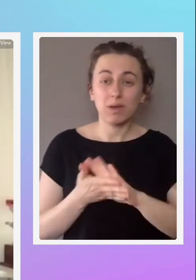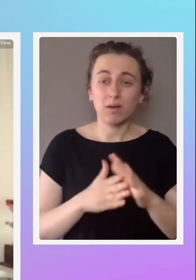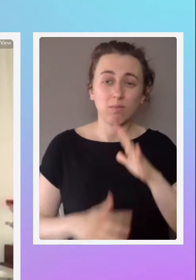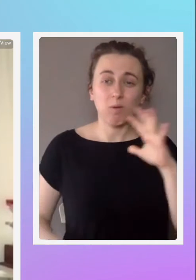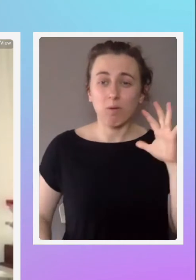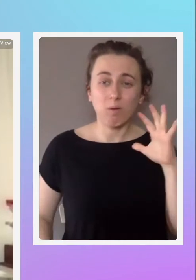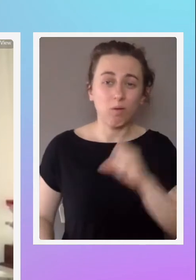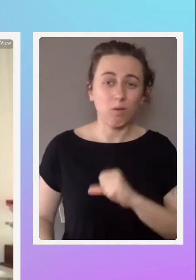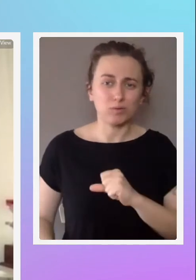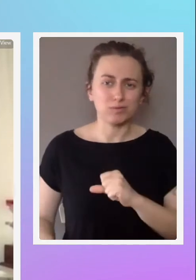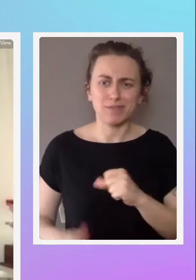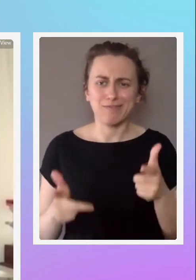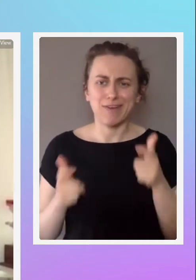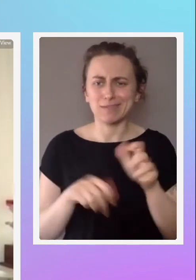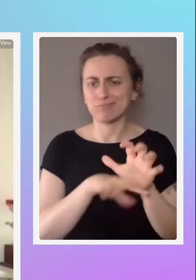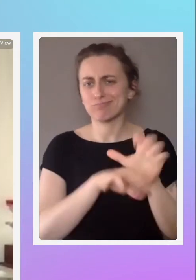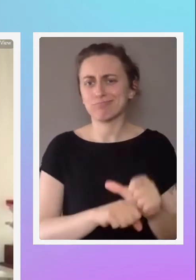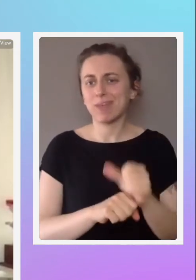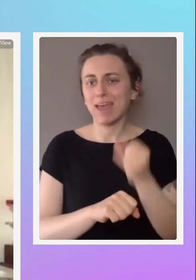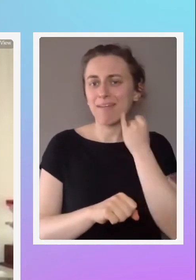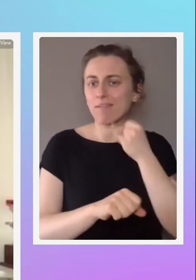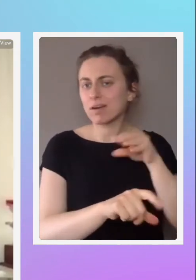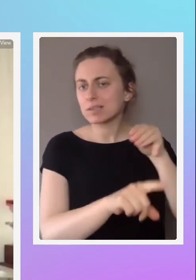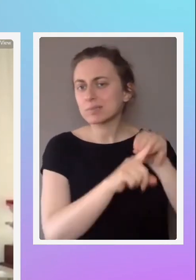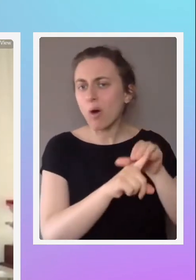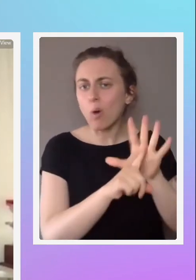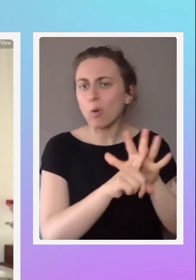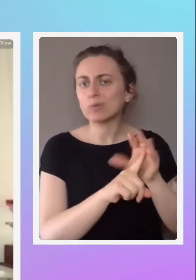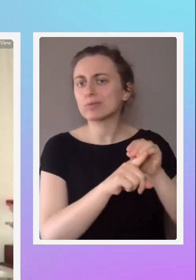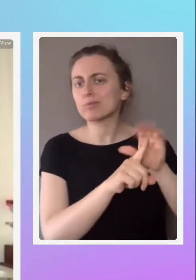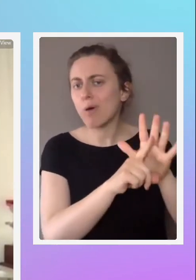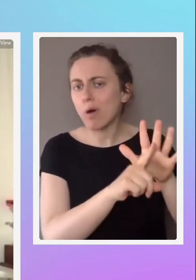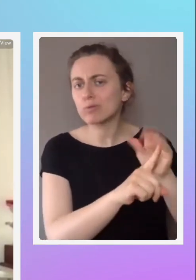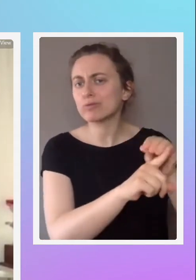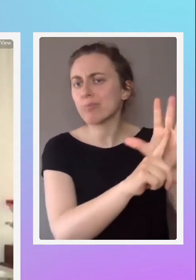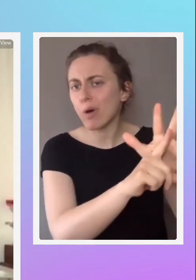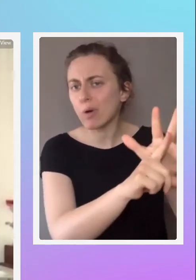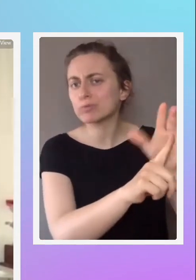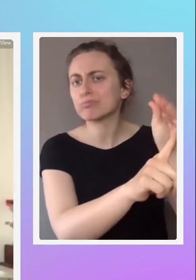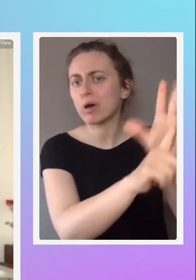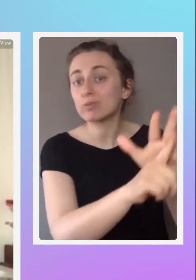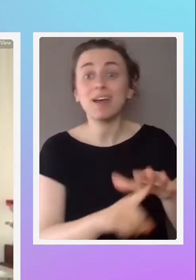just like the telephone answering system where you tire very quickly or hearing